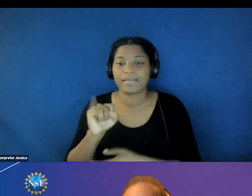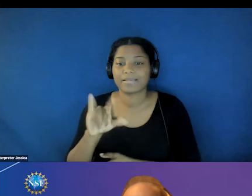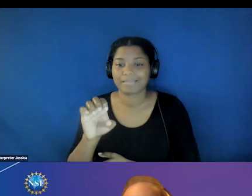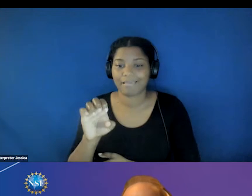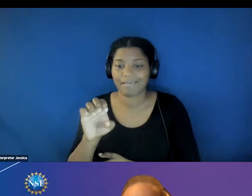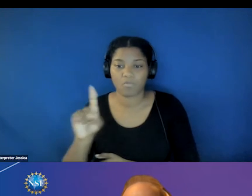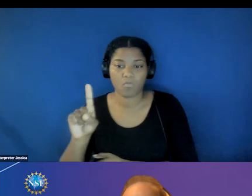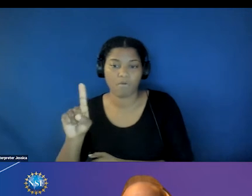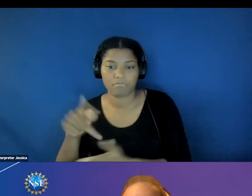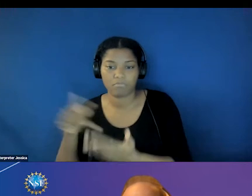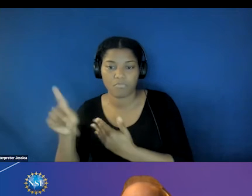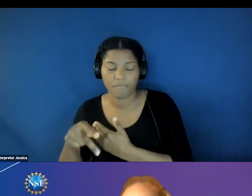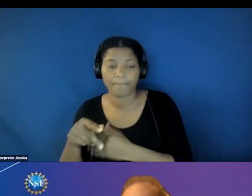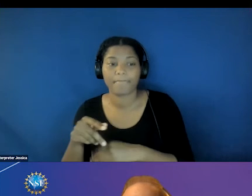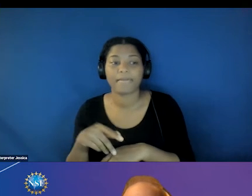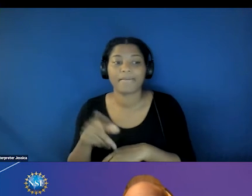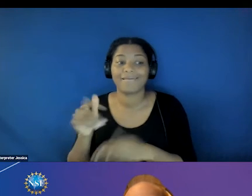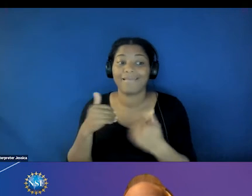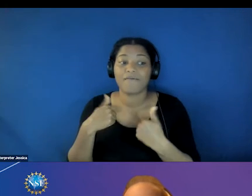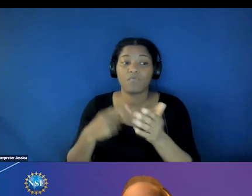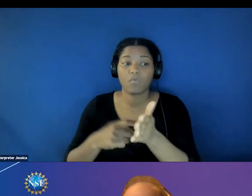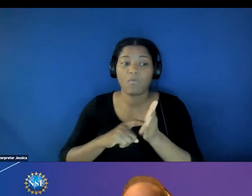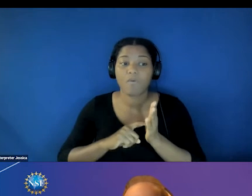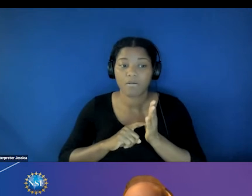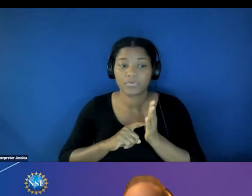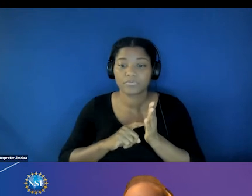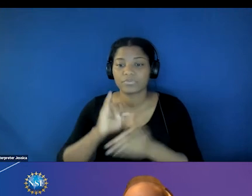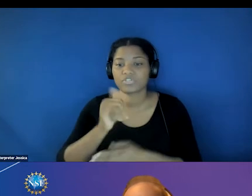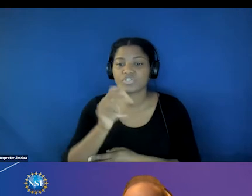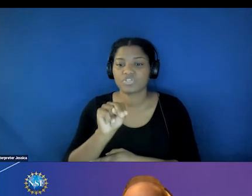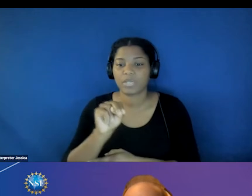There's a preliminary proposal that's required that's due on January 5th.